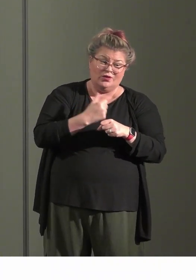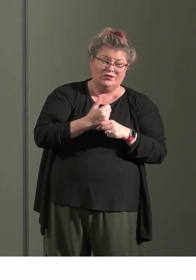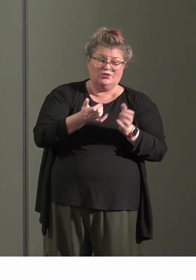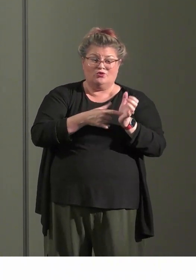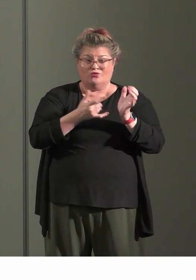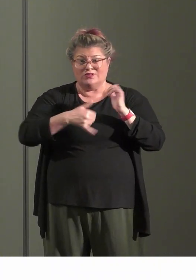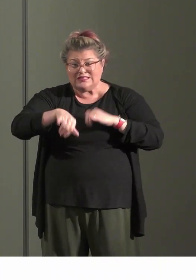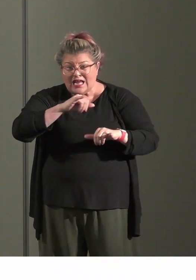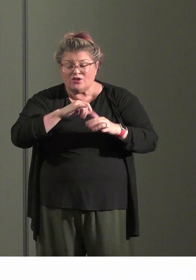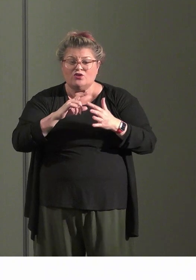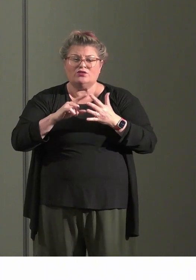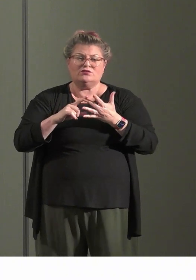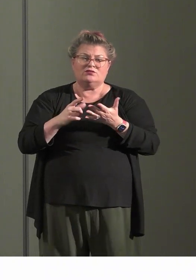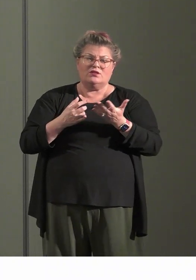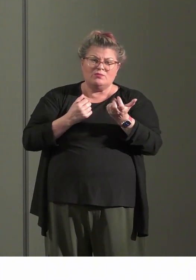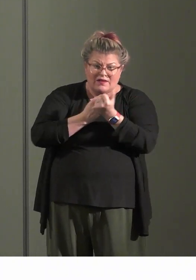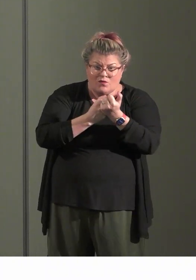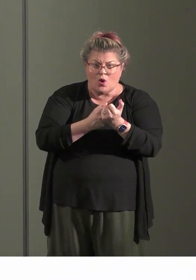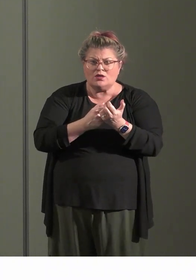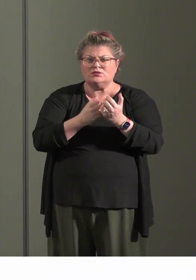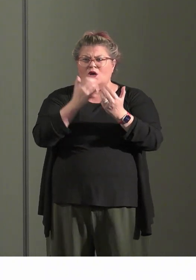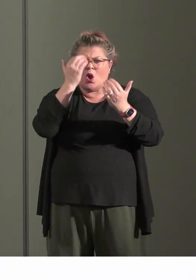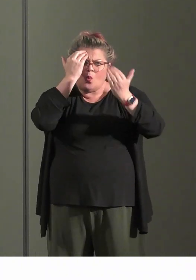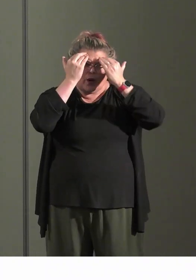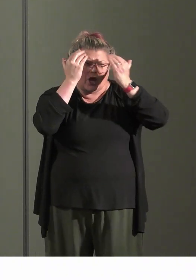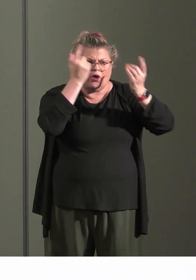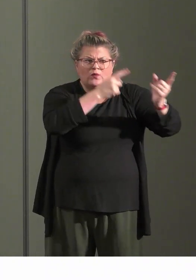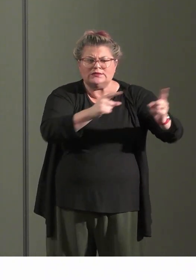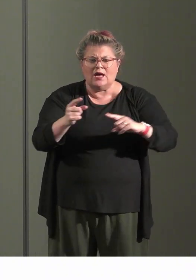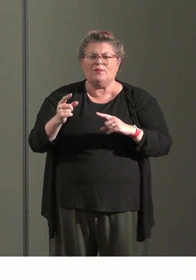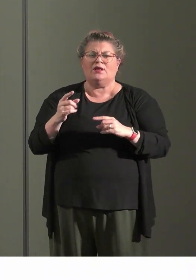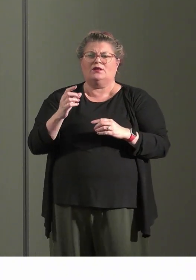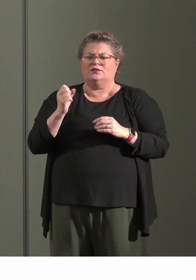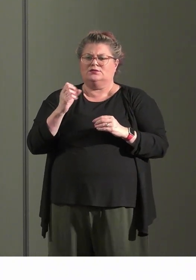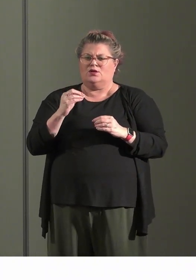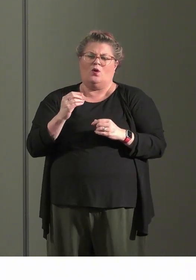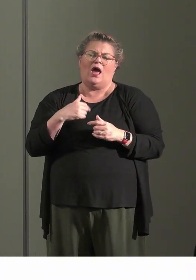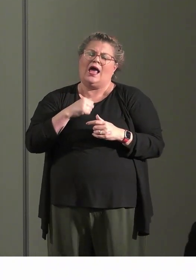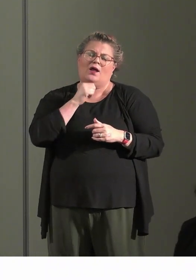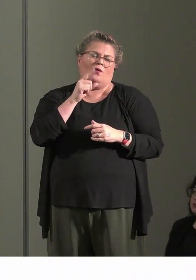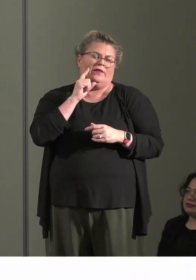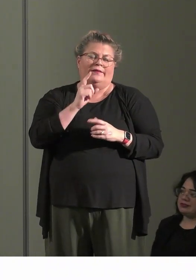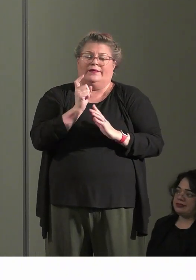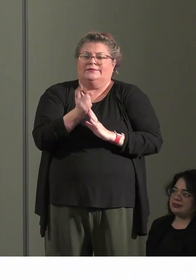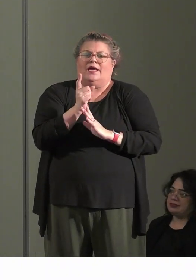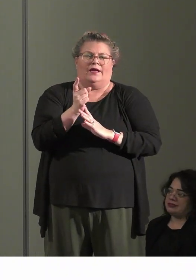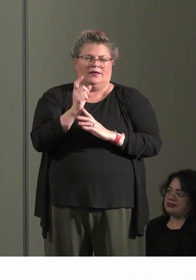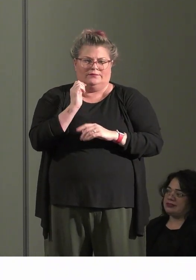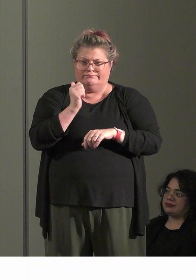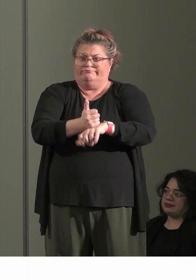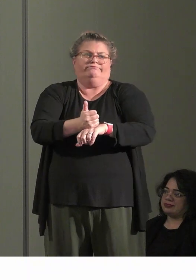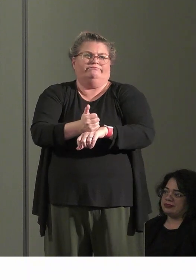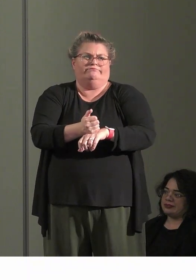and get people aware. I don't think the second it goes into force you will hit them with penalties